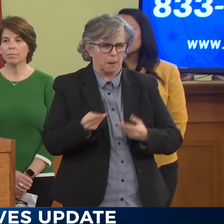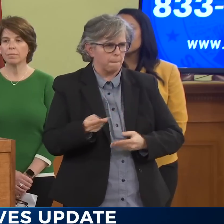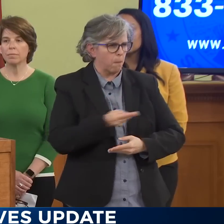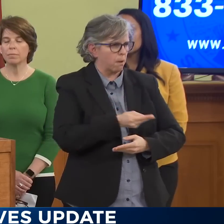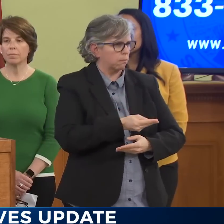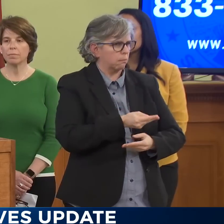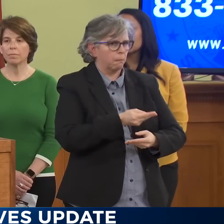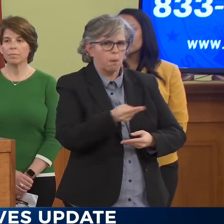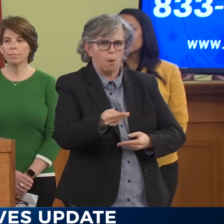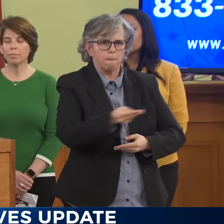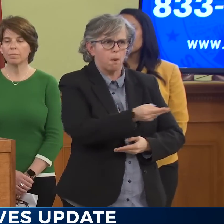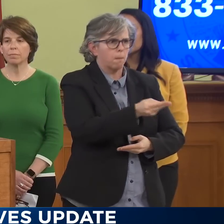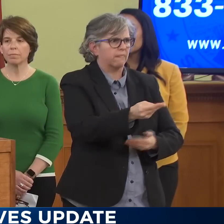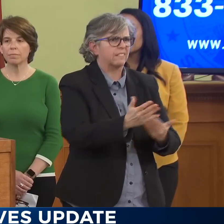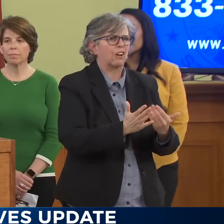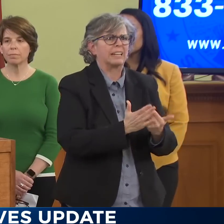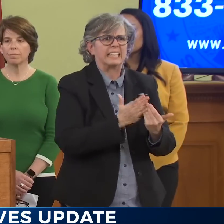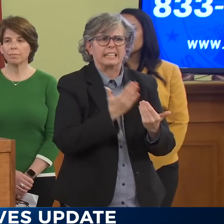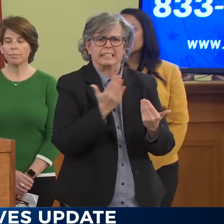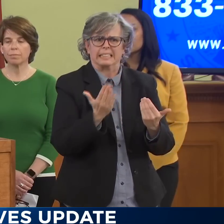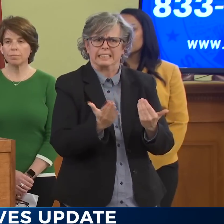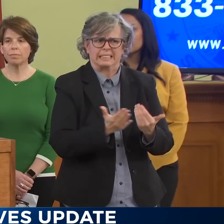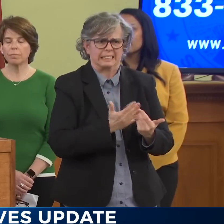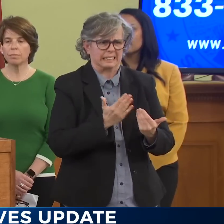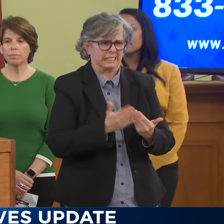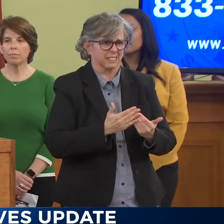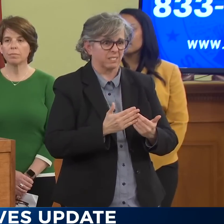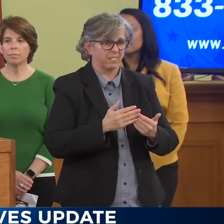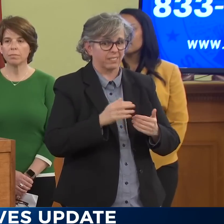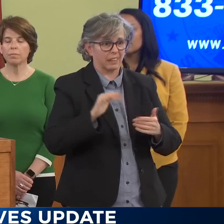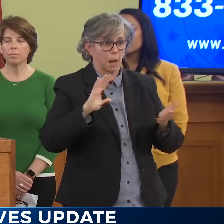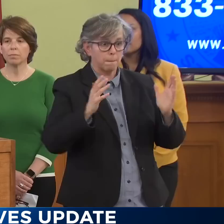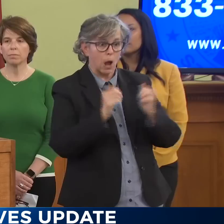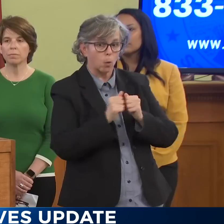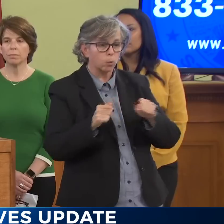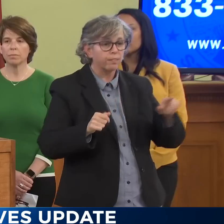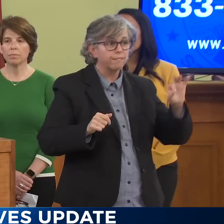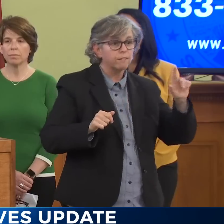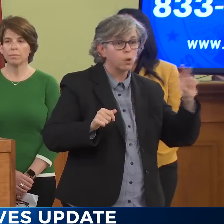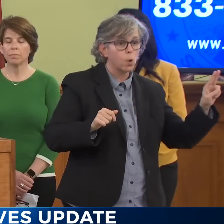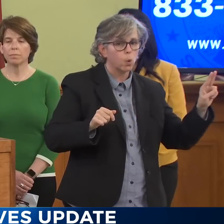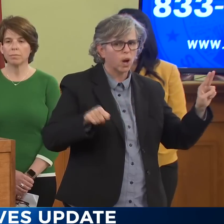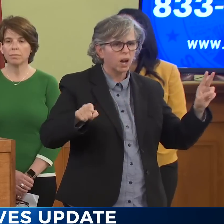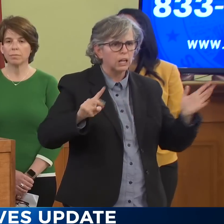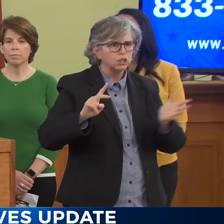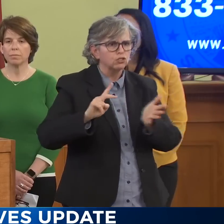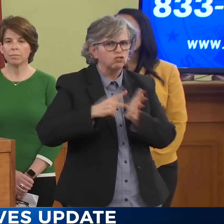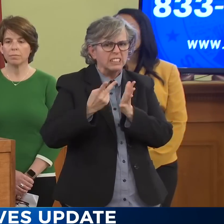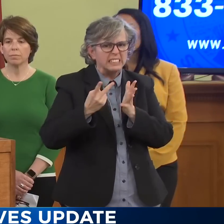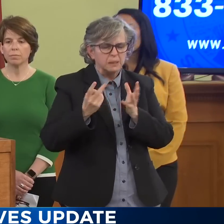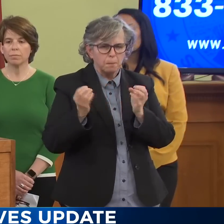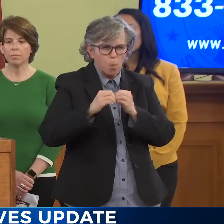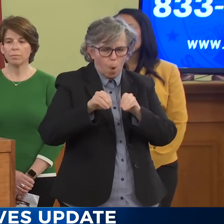PARTICULARLY THE YOUNG. THEY MAY NOT SHOW MUCH SIGNS OF THIS AT ALL, WE ARE TOLD. BUT THEY CERTAINLY HAVE THE ABILITY TO SPREAD THIS.